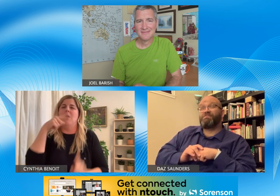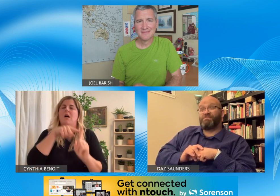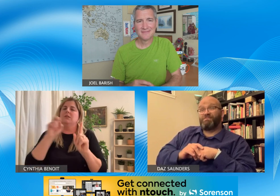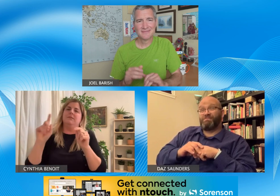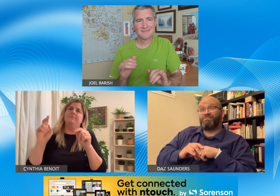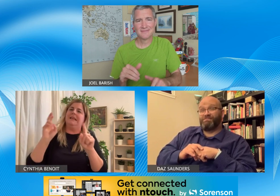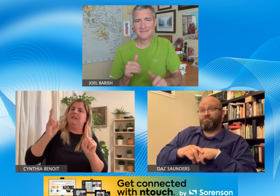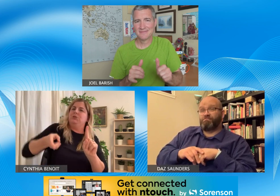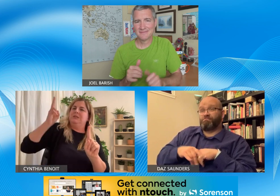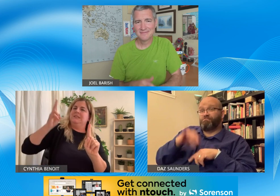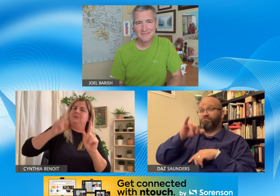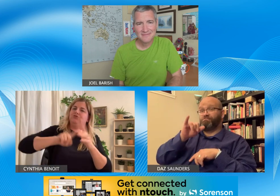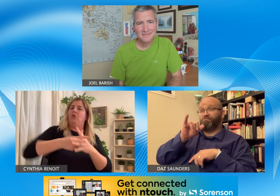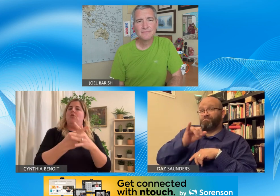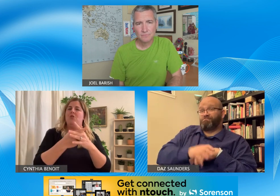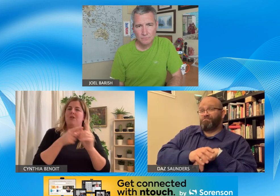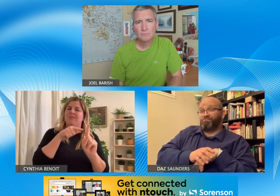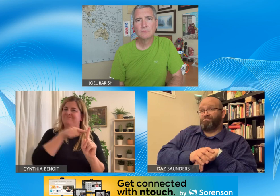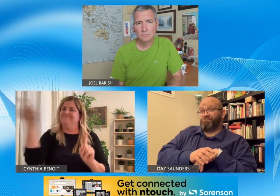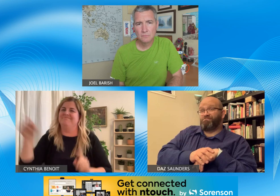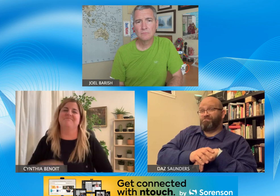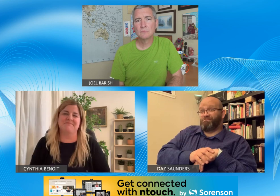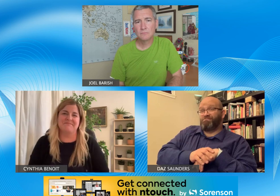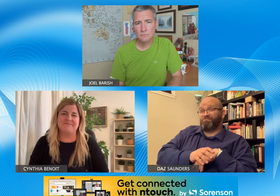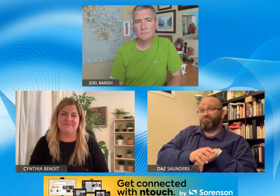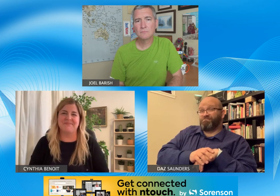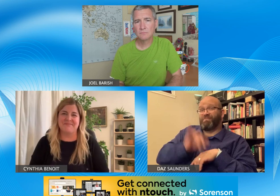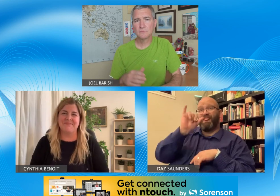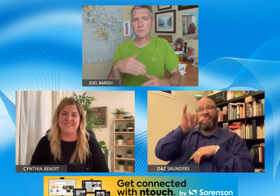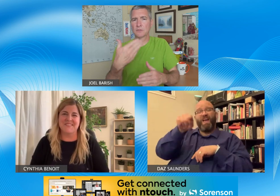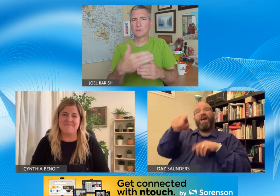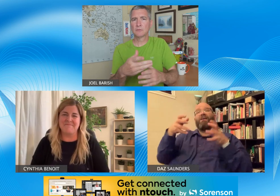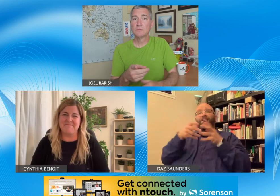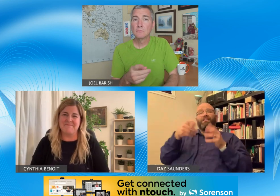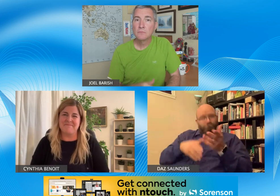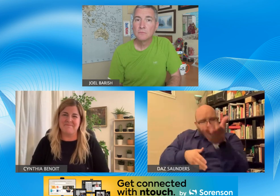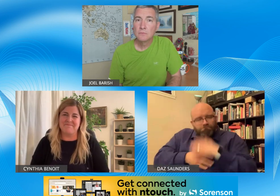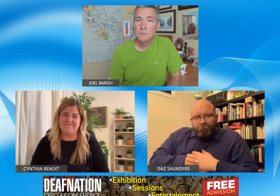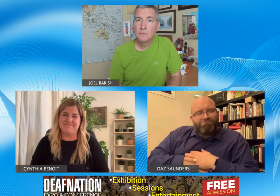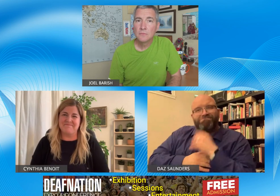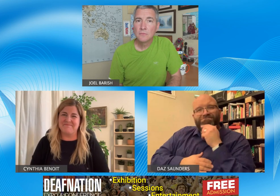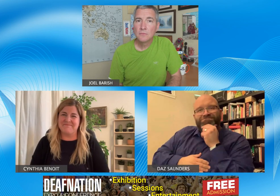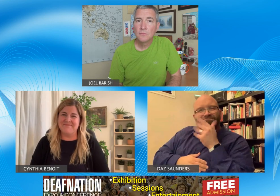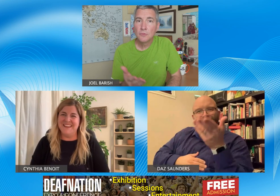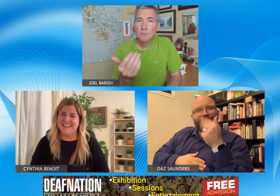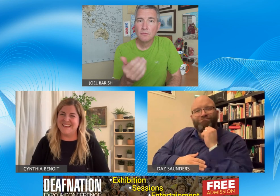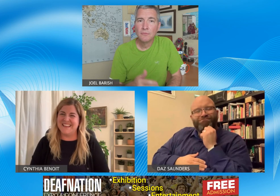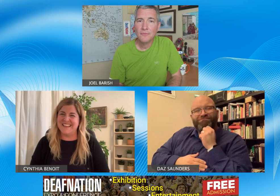It was an historical and determining event. Well... Go ahead.